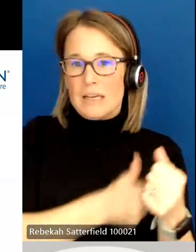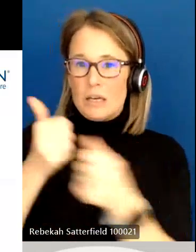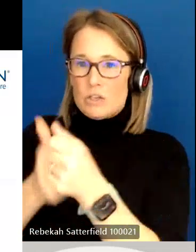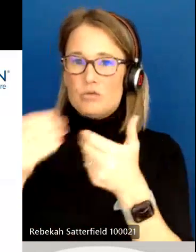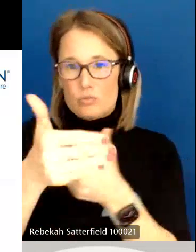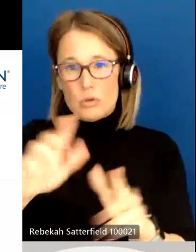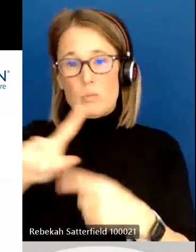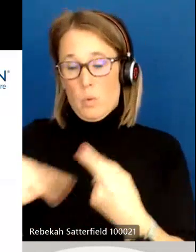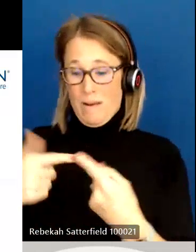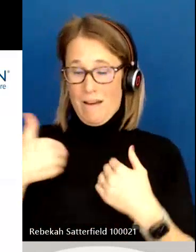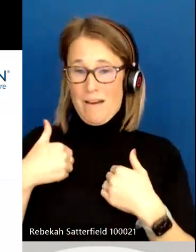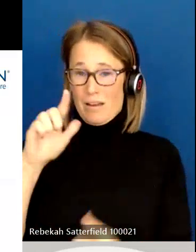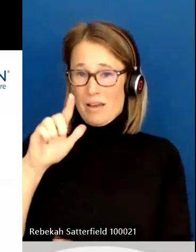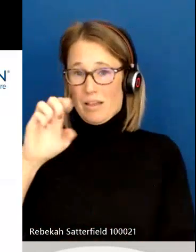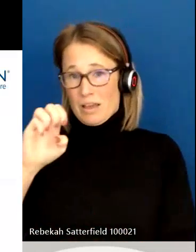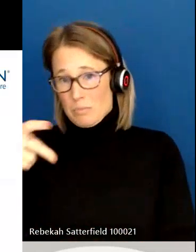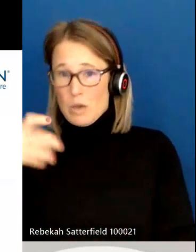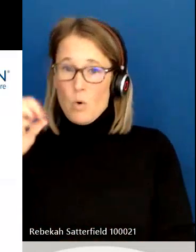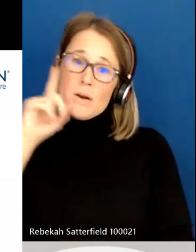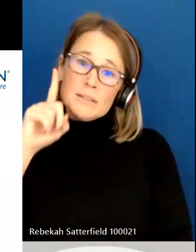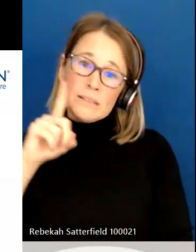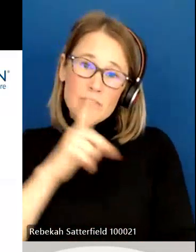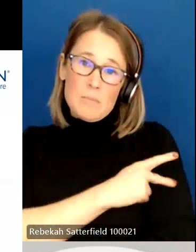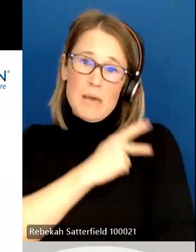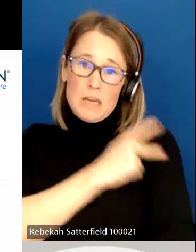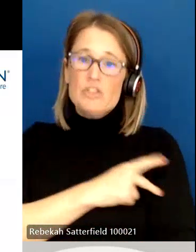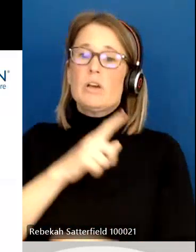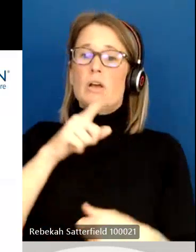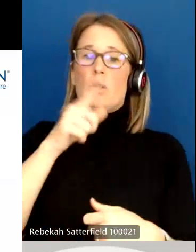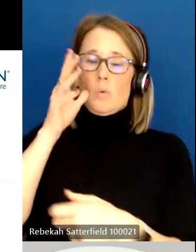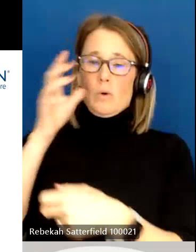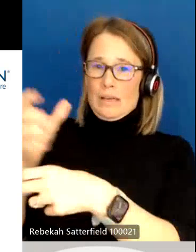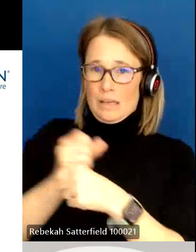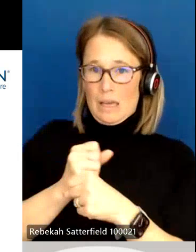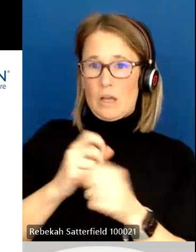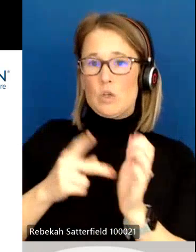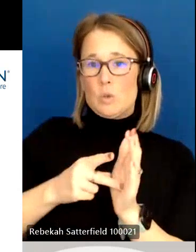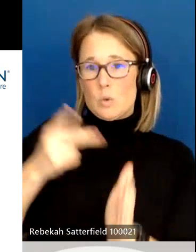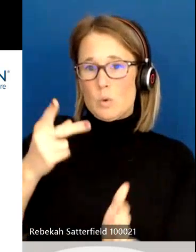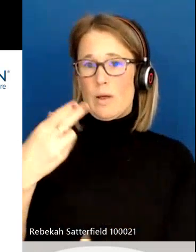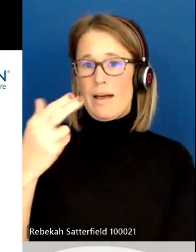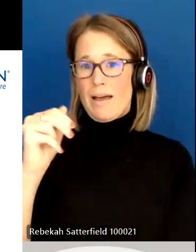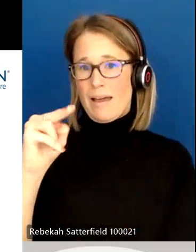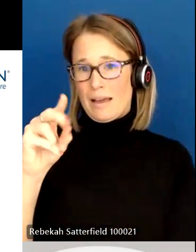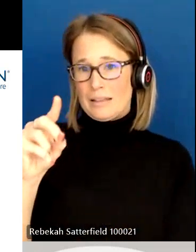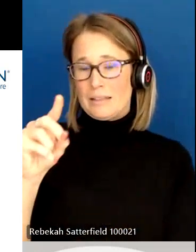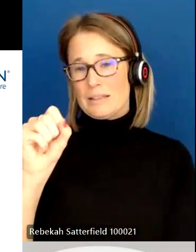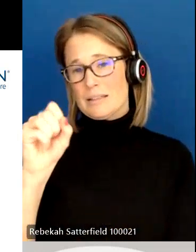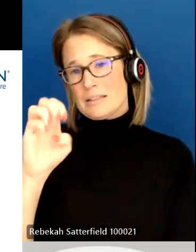a patient who was deaf LEP patients would receive dual handset uh speaker phones at their bedside